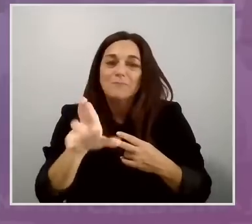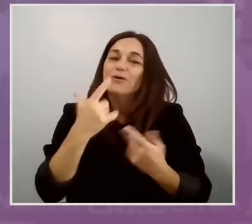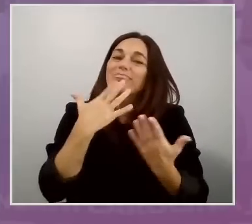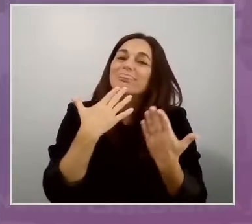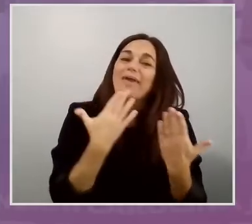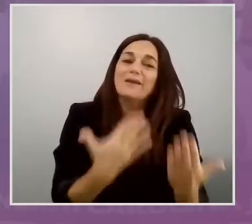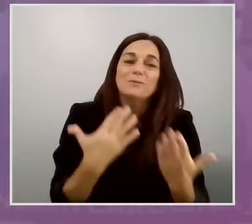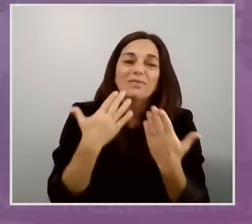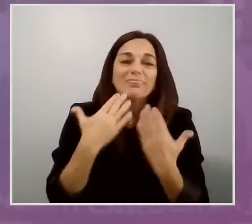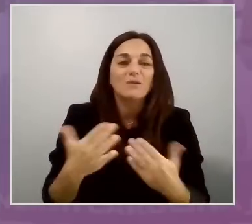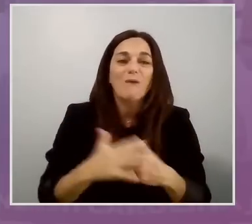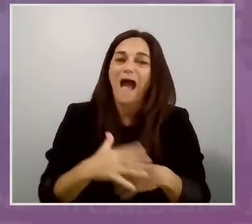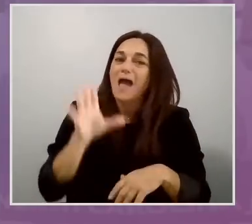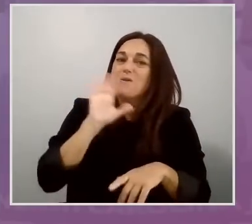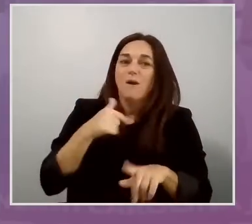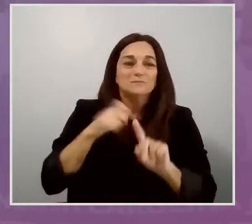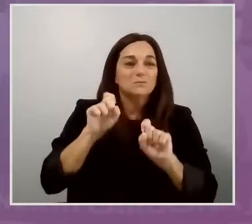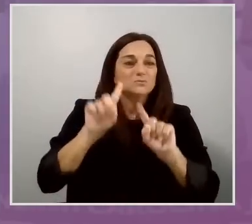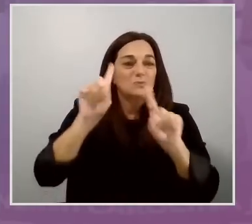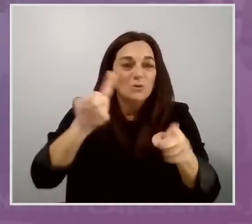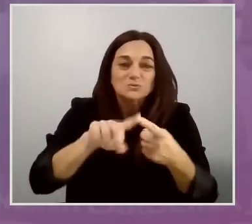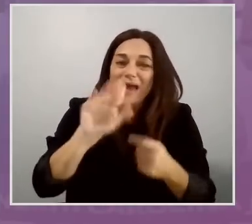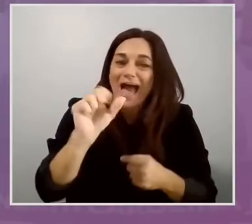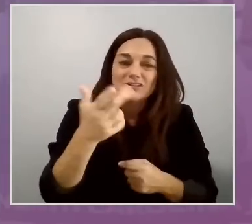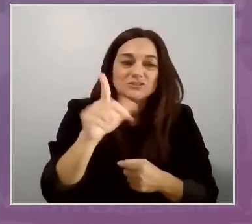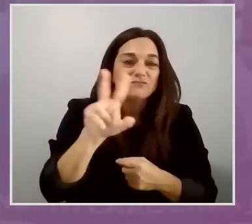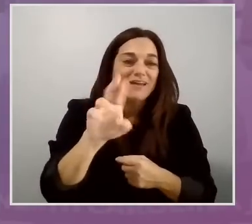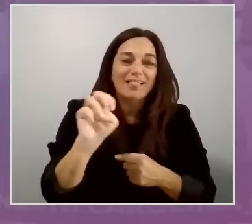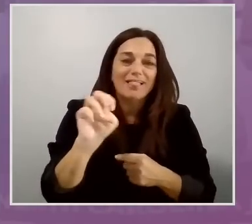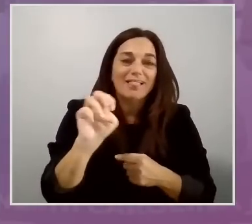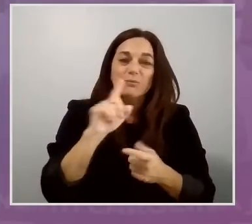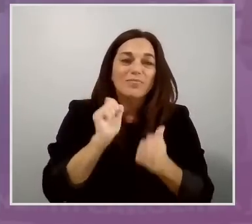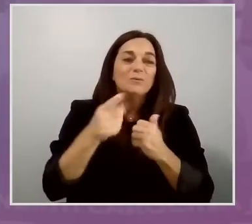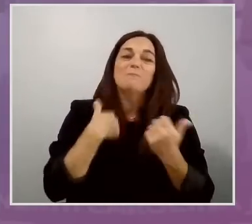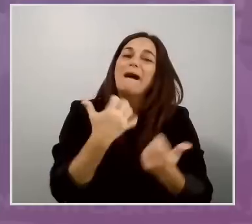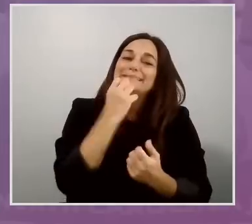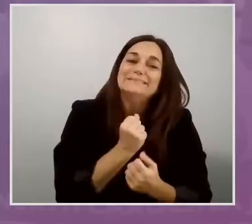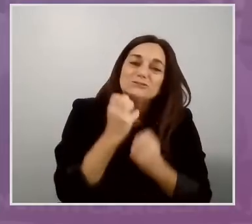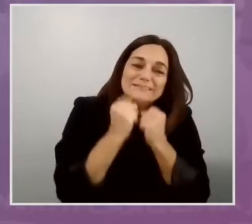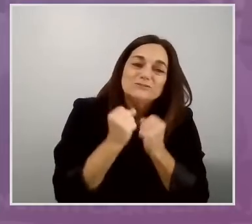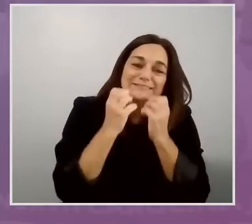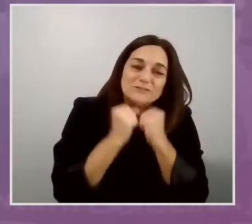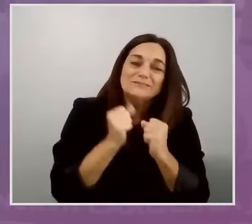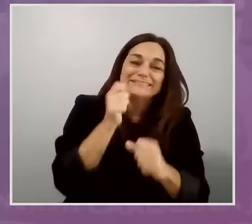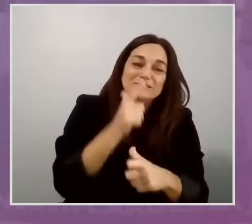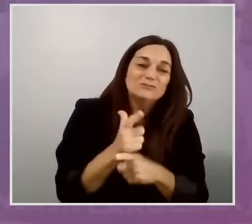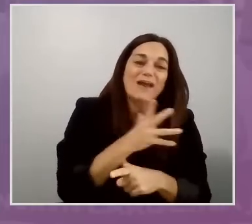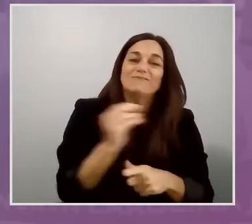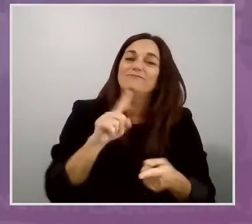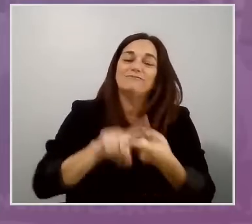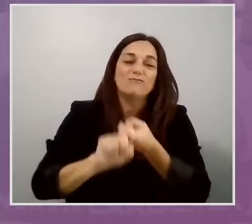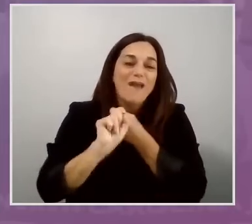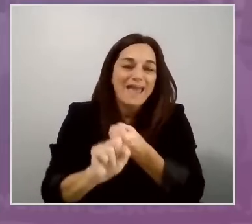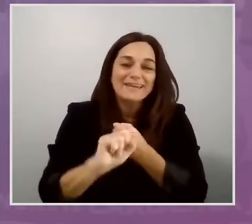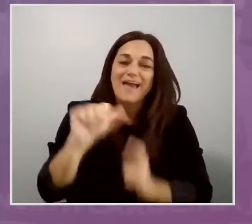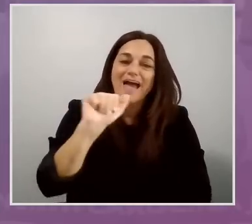LEADERS, SARAH, MAYOR MANHEIMER, THANK YOU. I WAS SUPPOSED TO BE IN